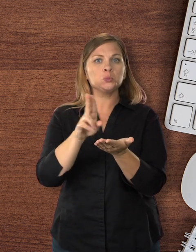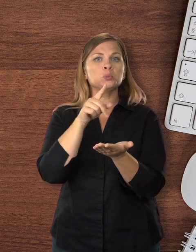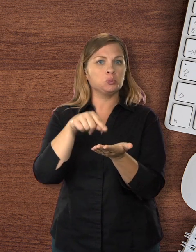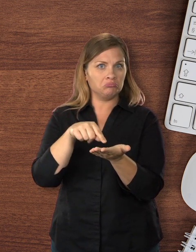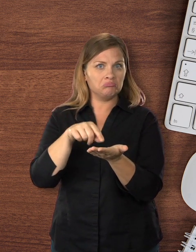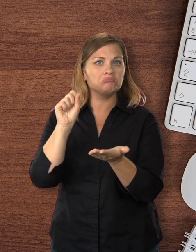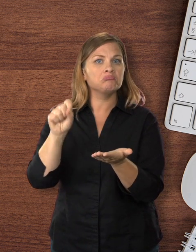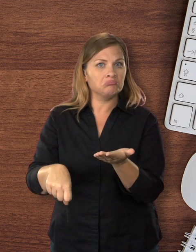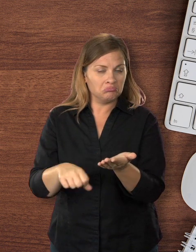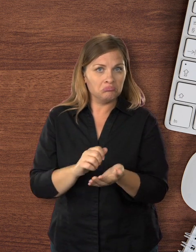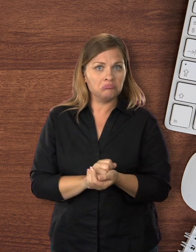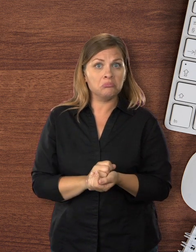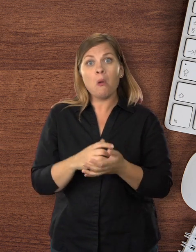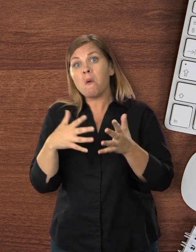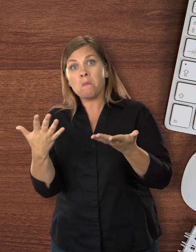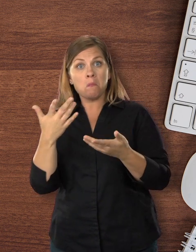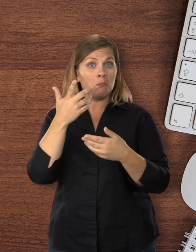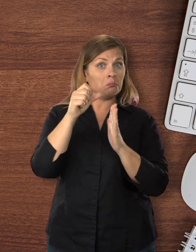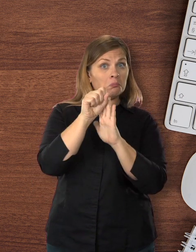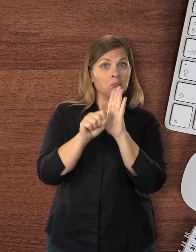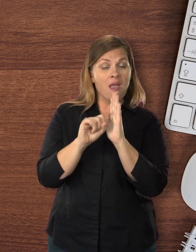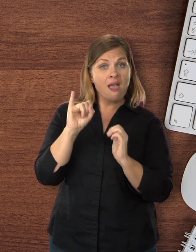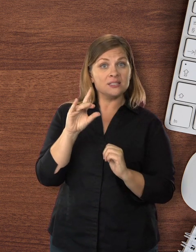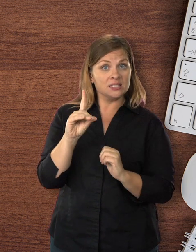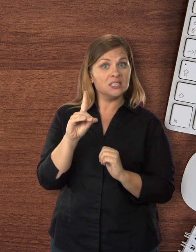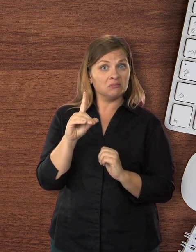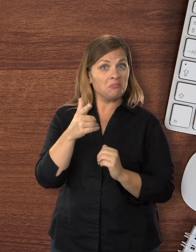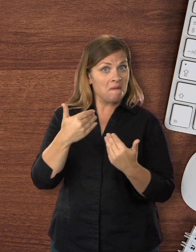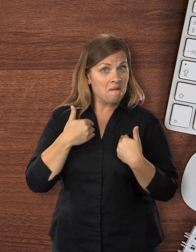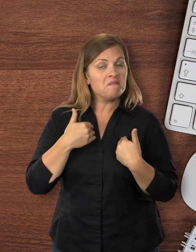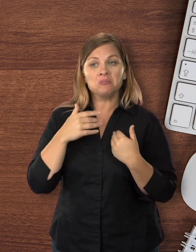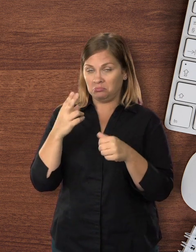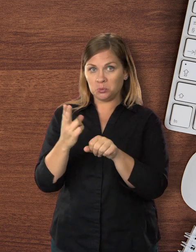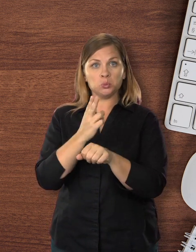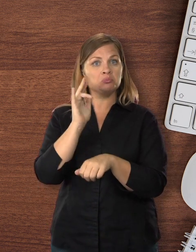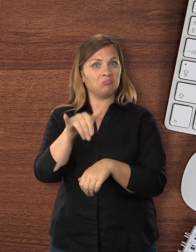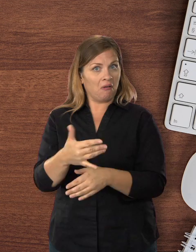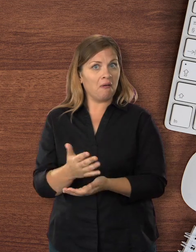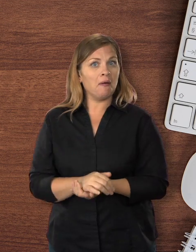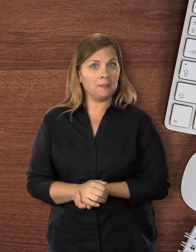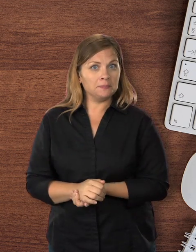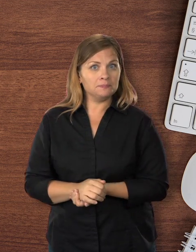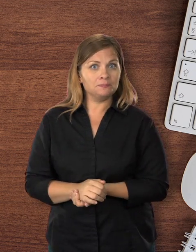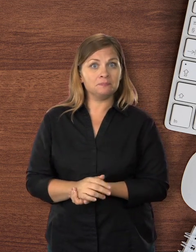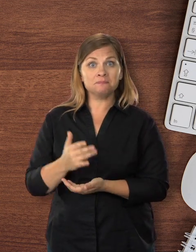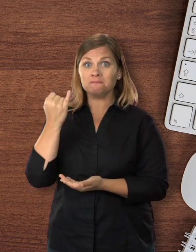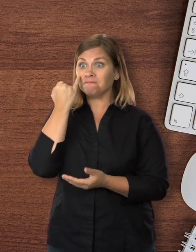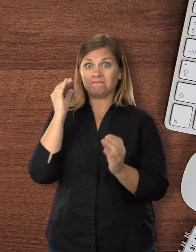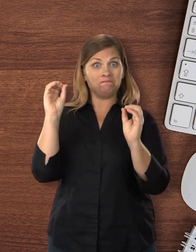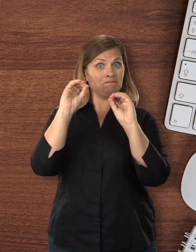Minnesota state ID card or learner's permit if it has your current address on it.